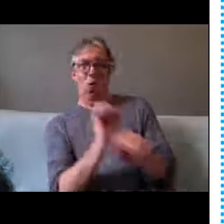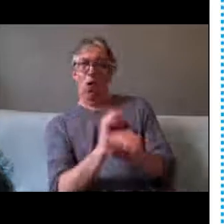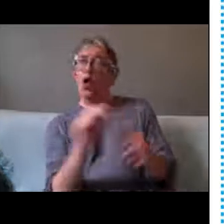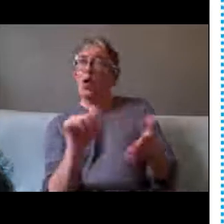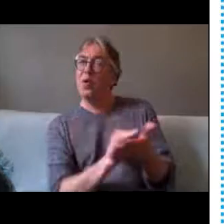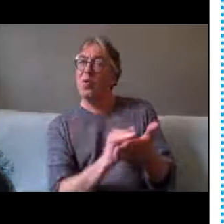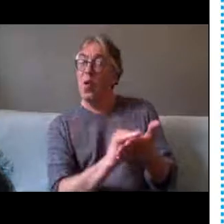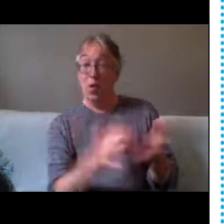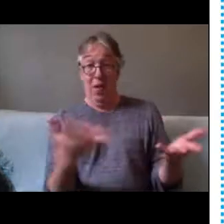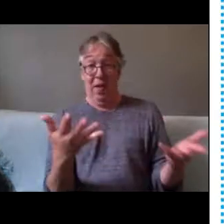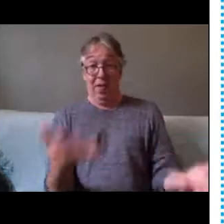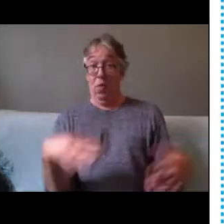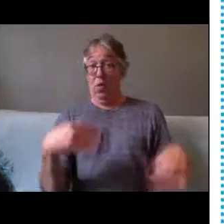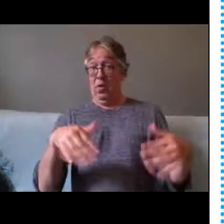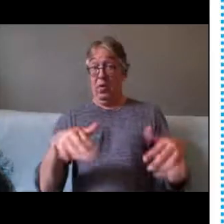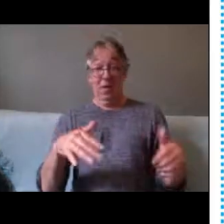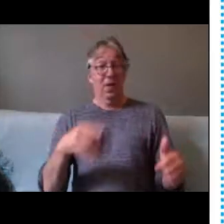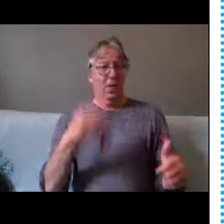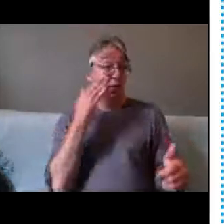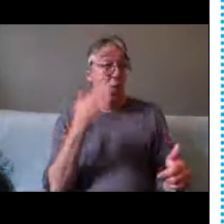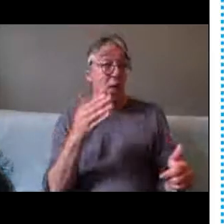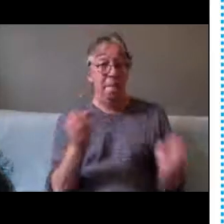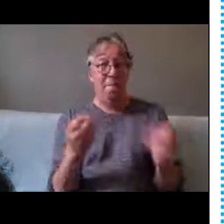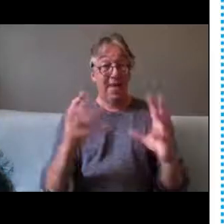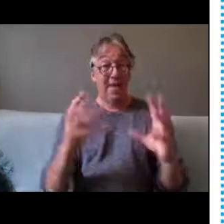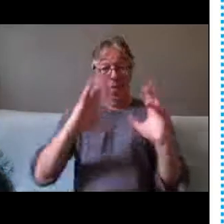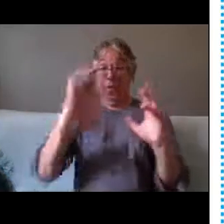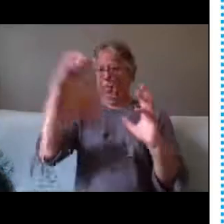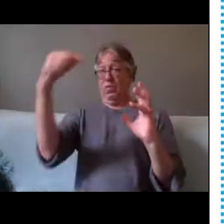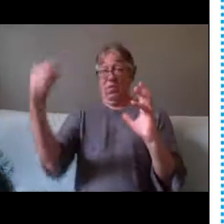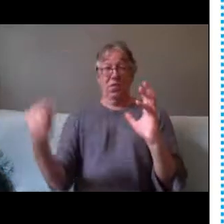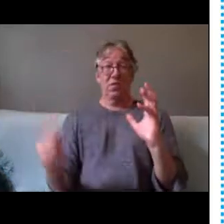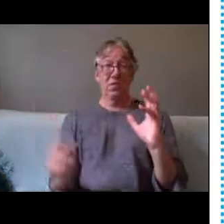New York, like many countries like Belgium, has had